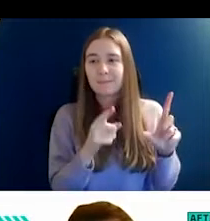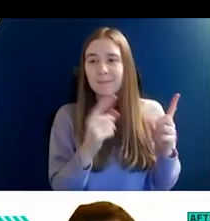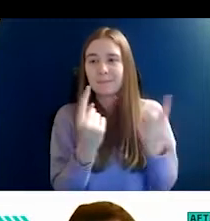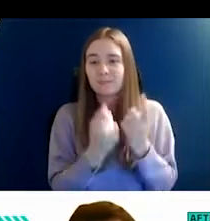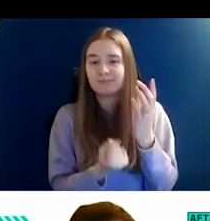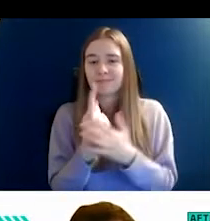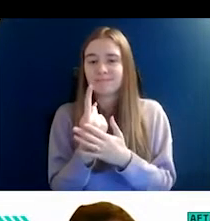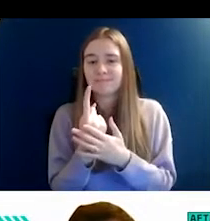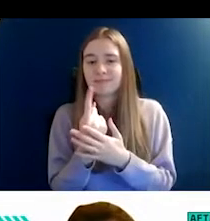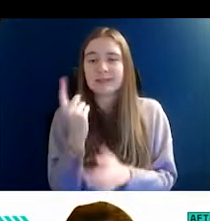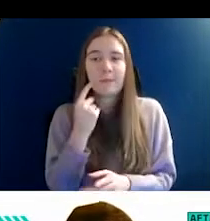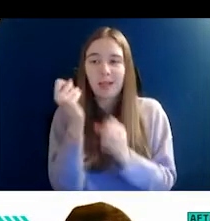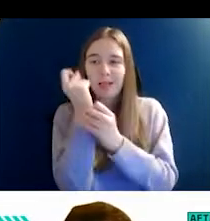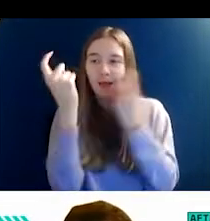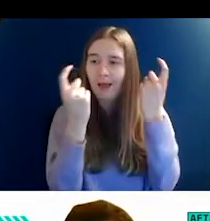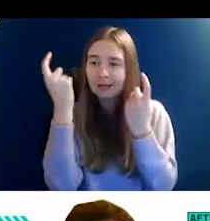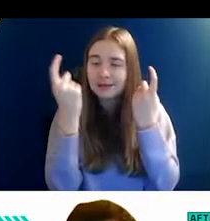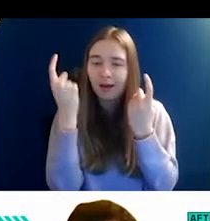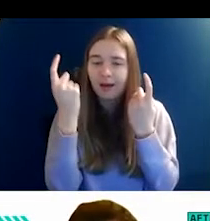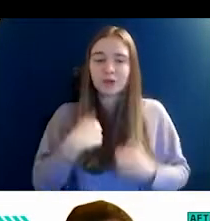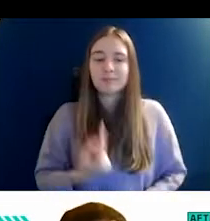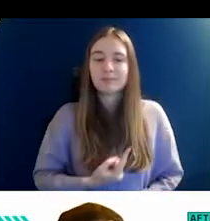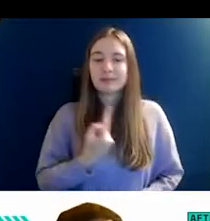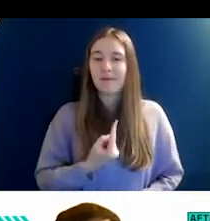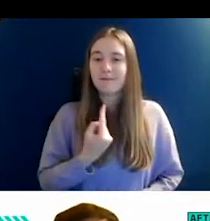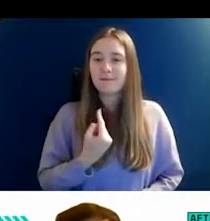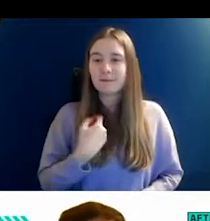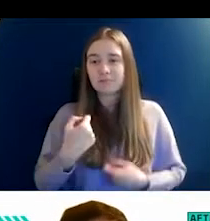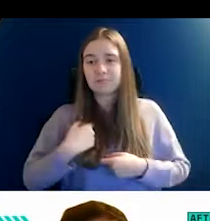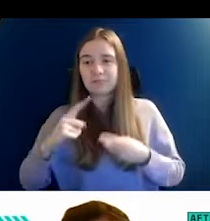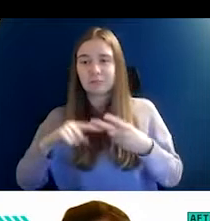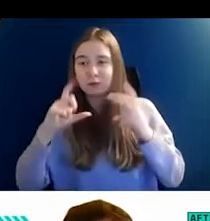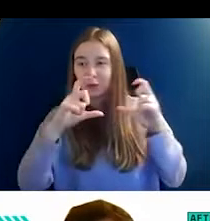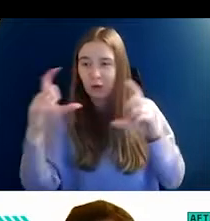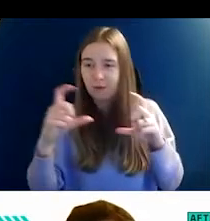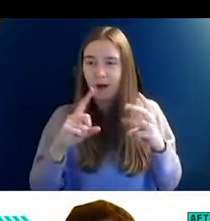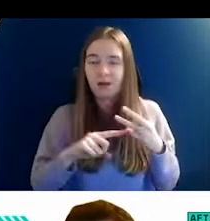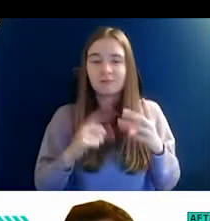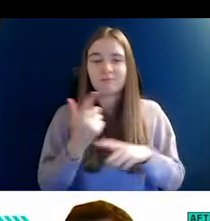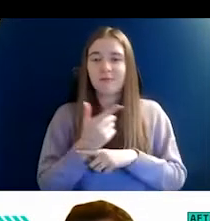as just simply an idea, just myself, our photographers and filmmakers, Simon,